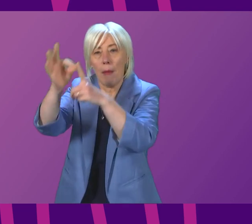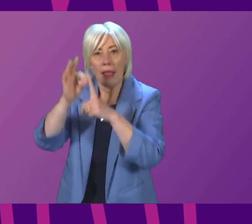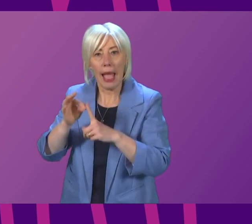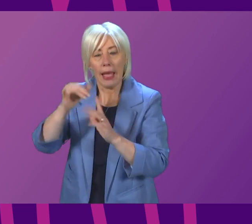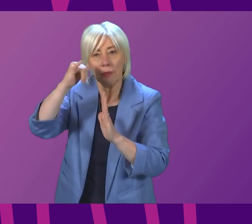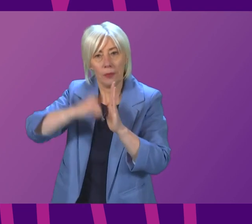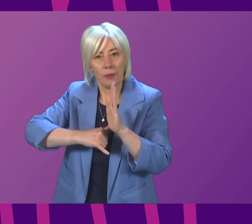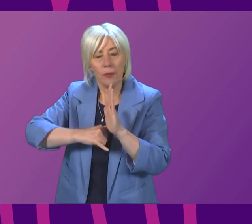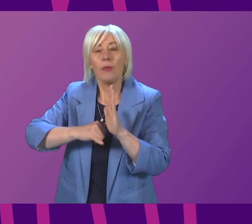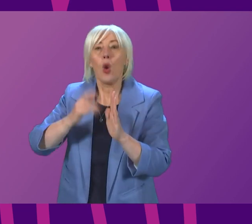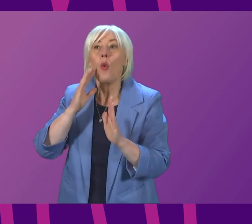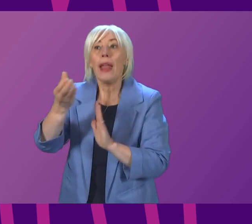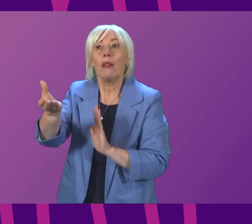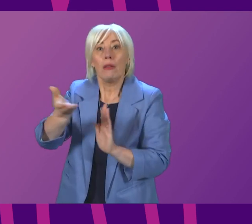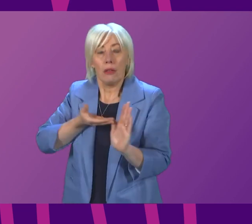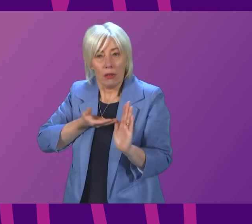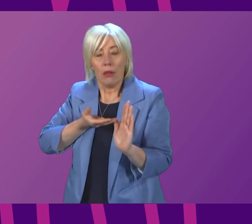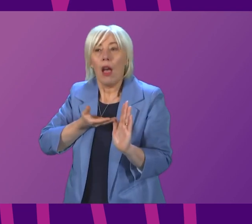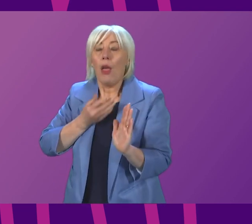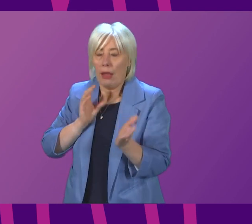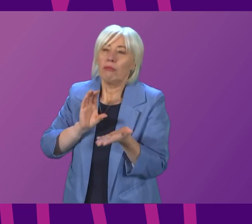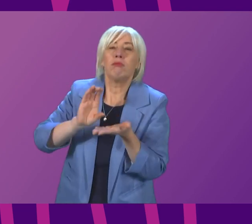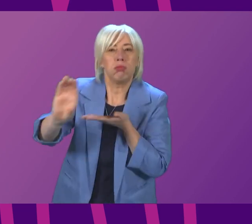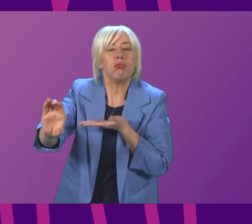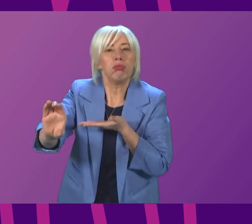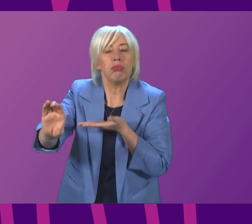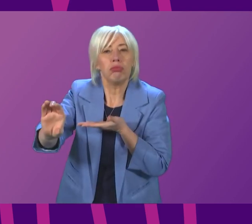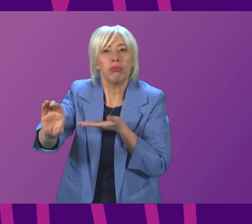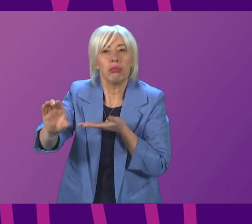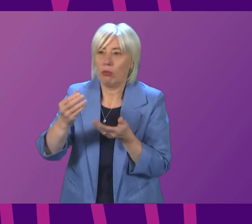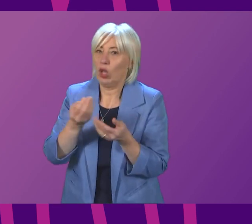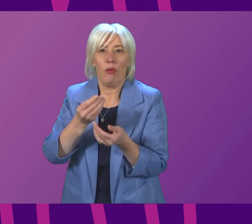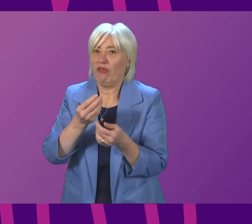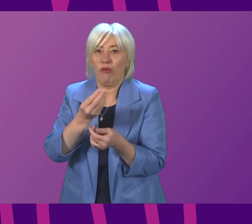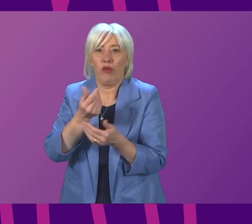As soon as they do so—within days—money will be allocated to them.